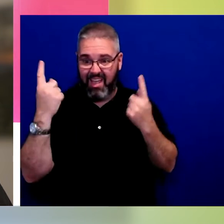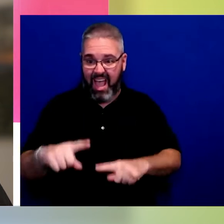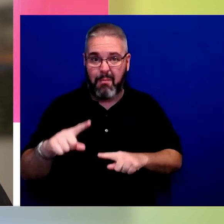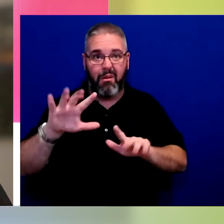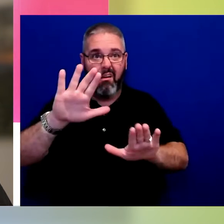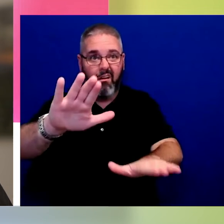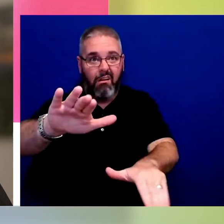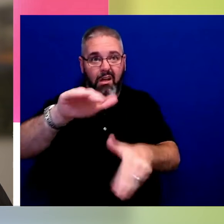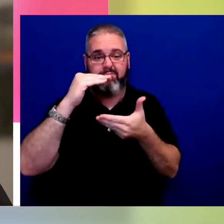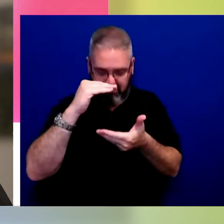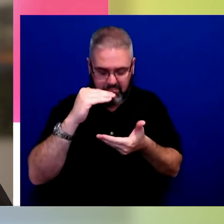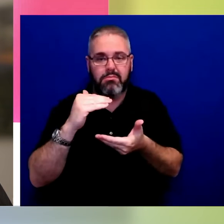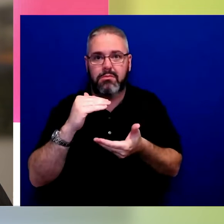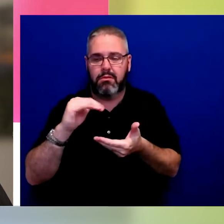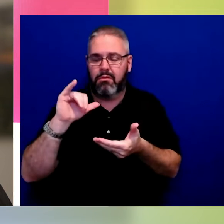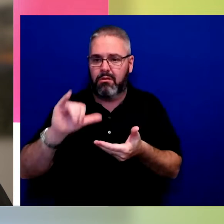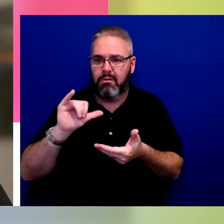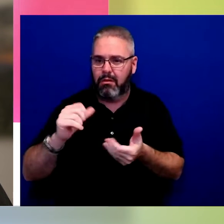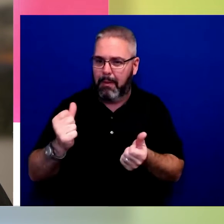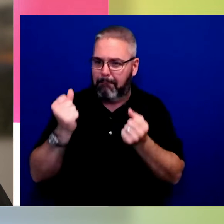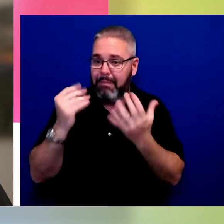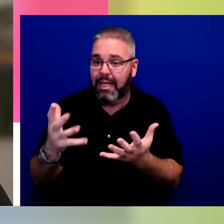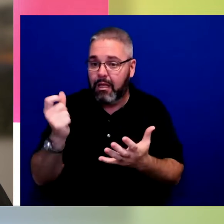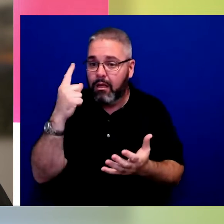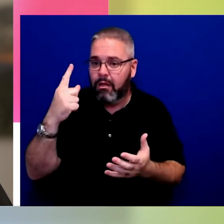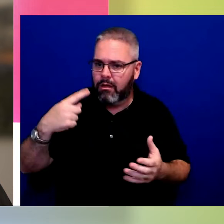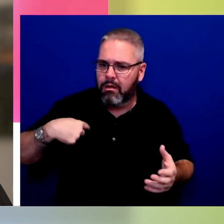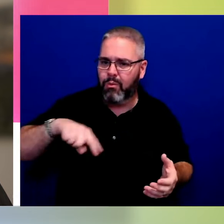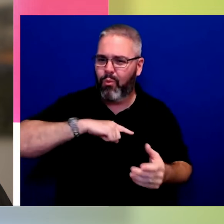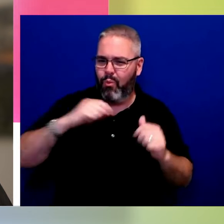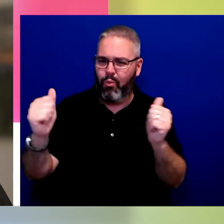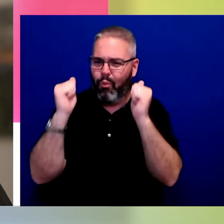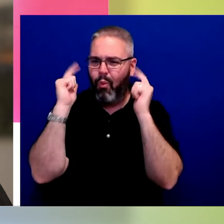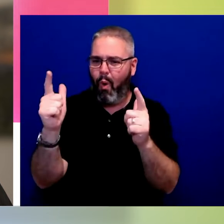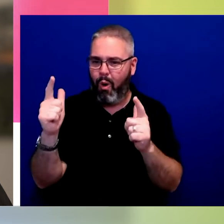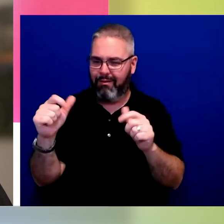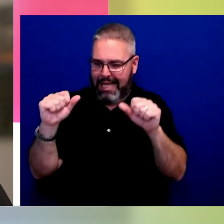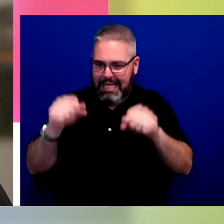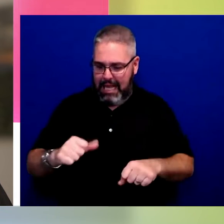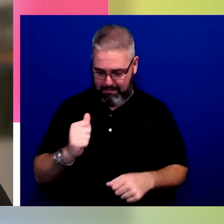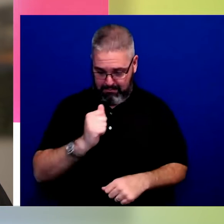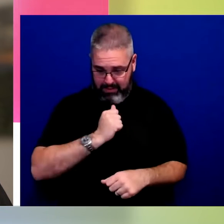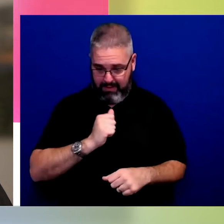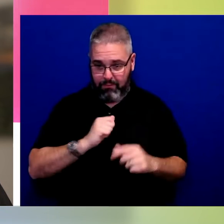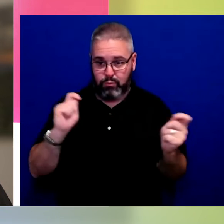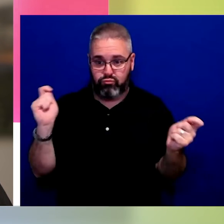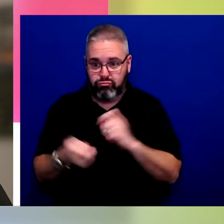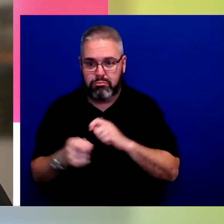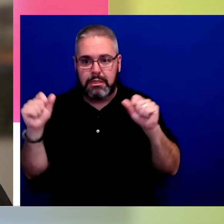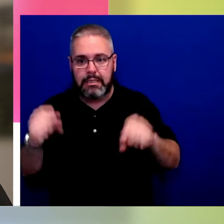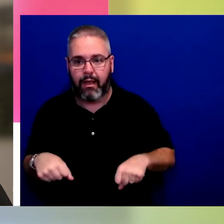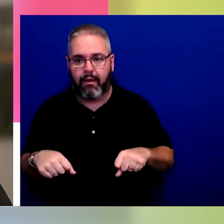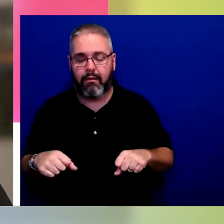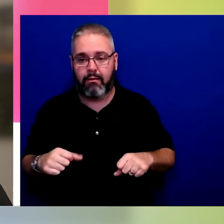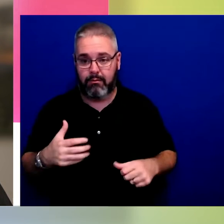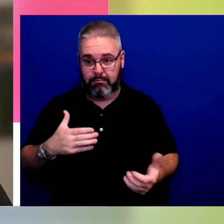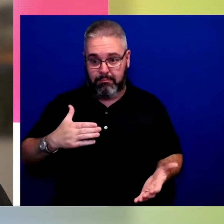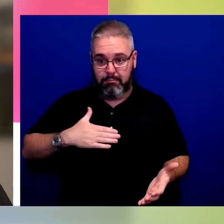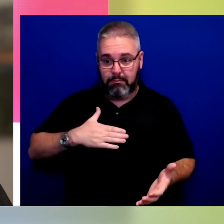but all of us do have the power to change ourselves. If my journey can be of any help for other people